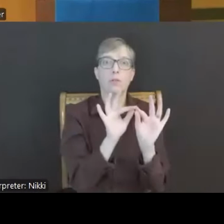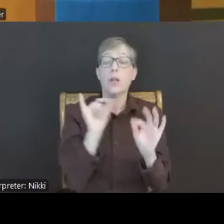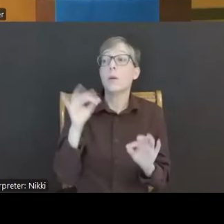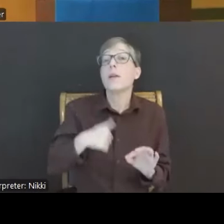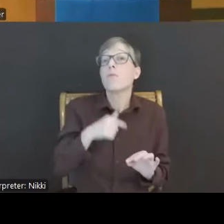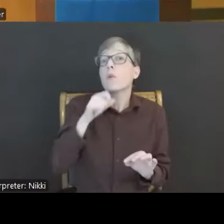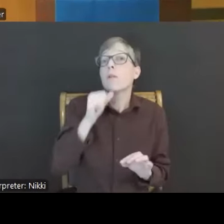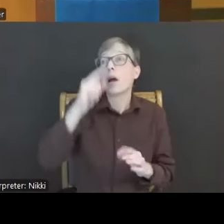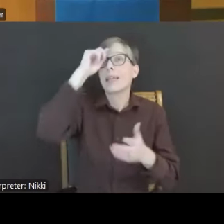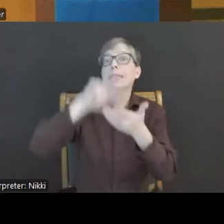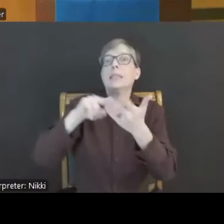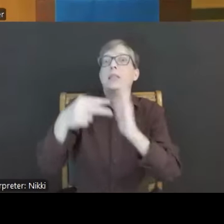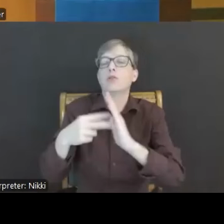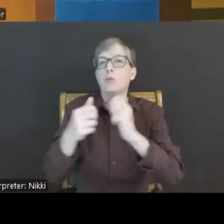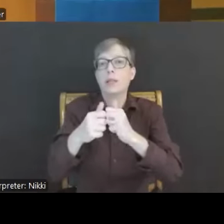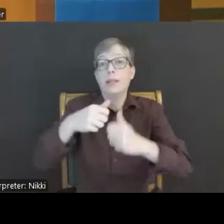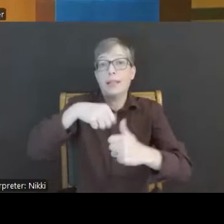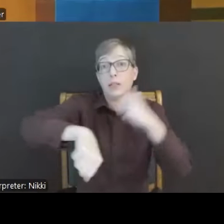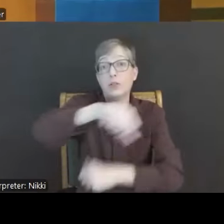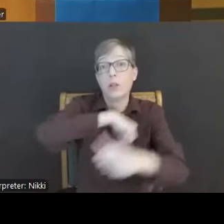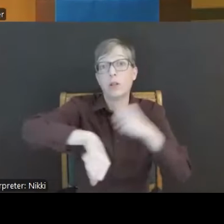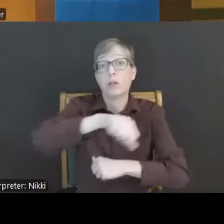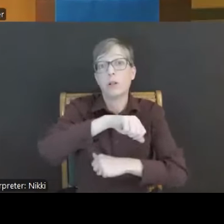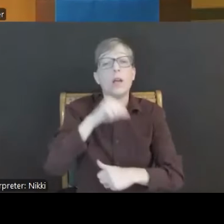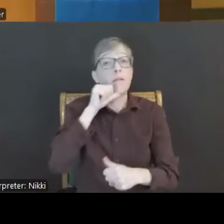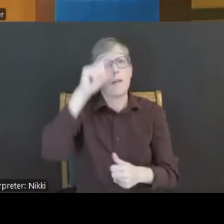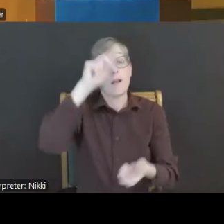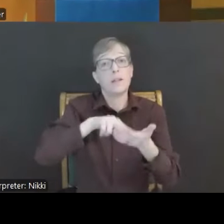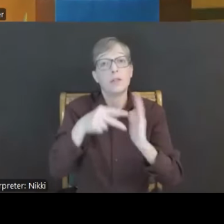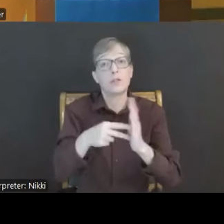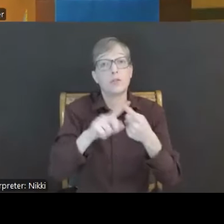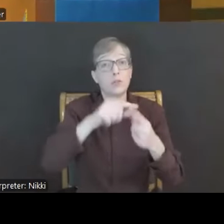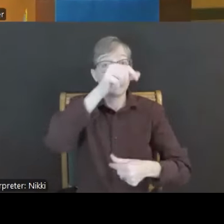if we're not intentional to respect each other's pronouns the way we speak to each other when we